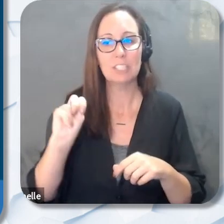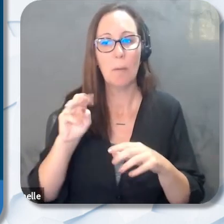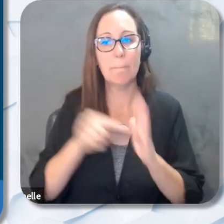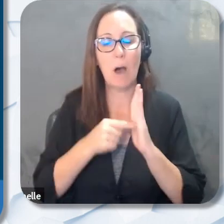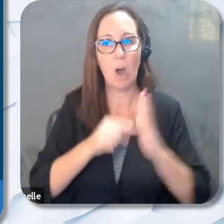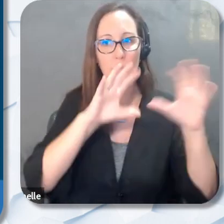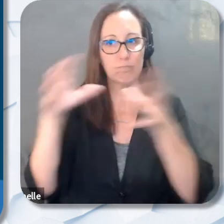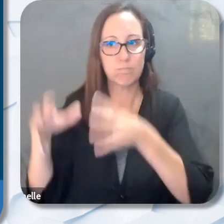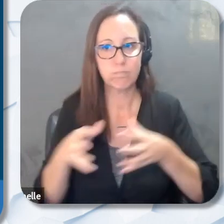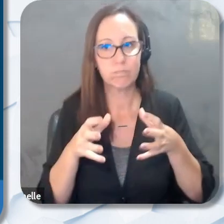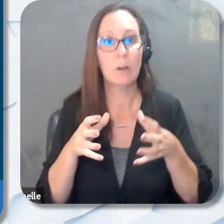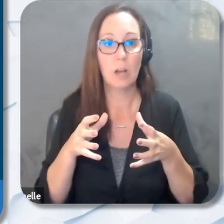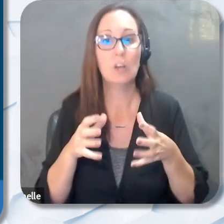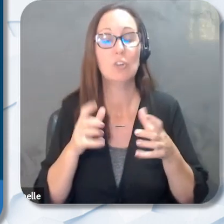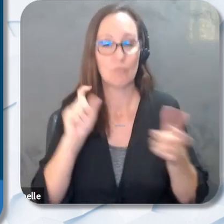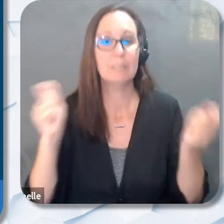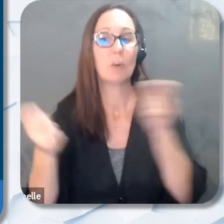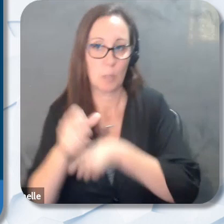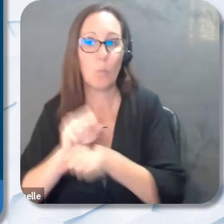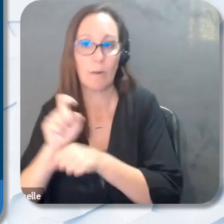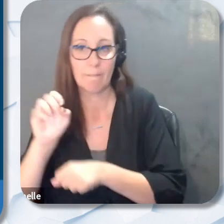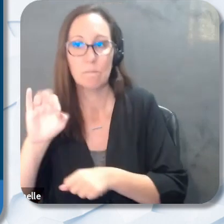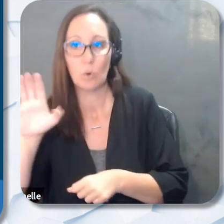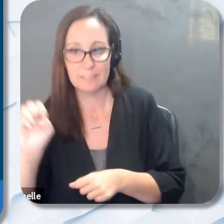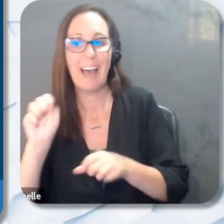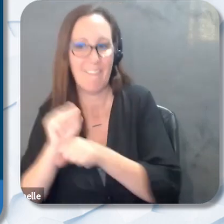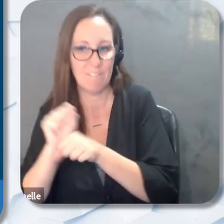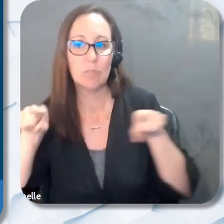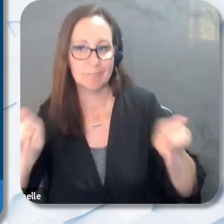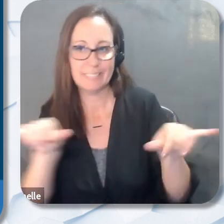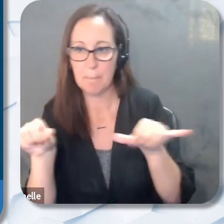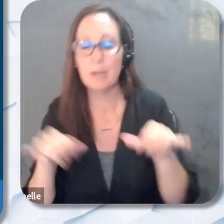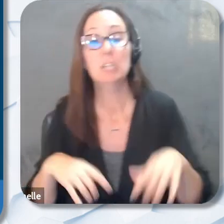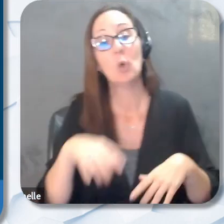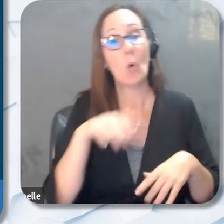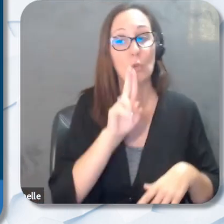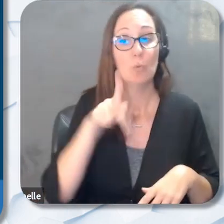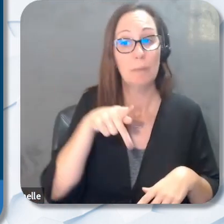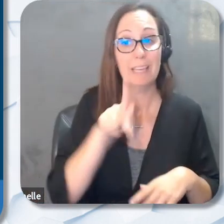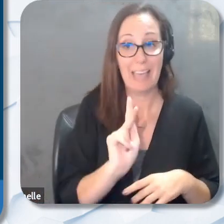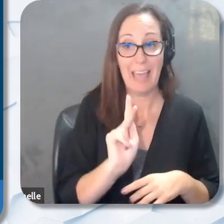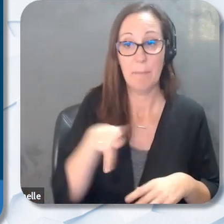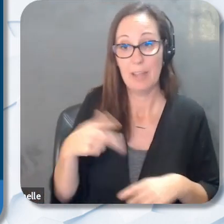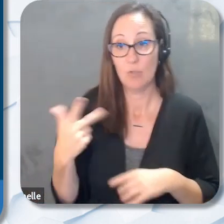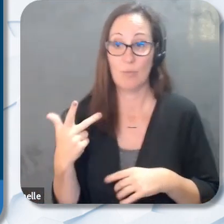for me the workforce effort. What we are calling the state's you pk p3 alignment constellation